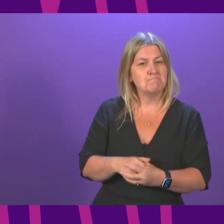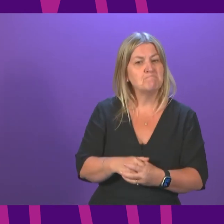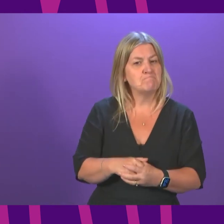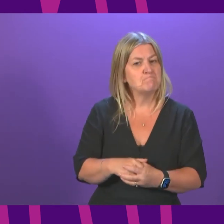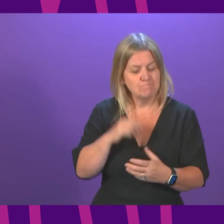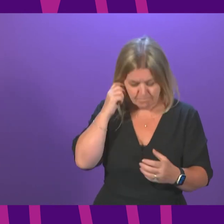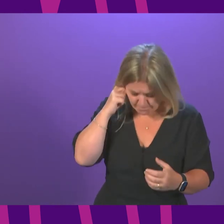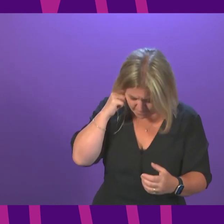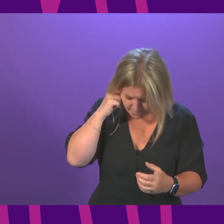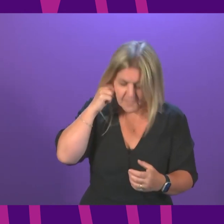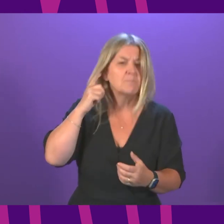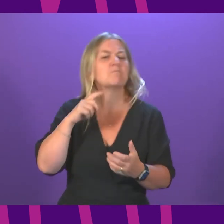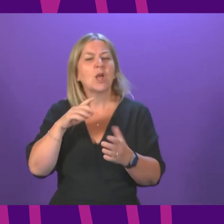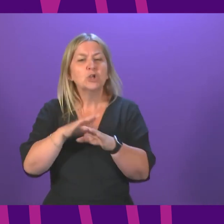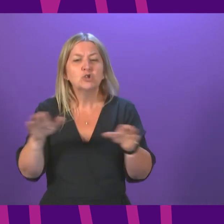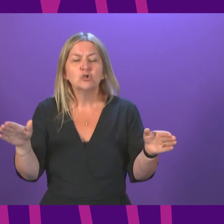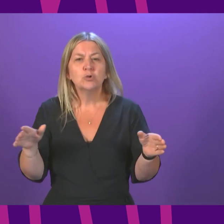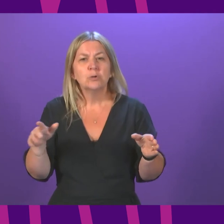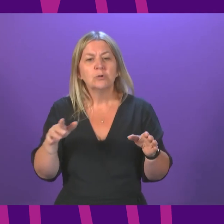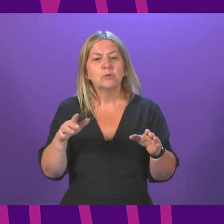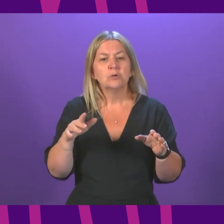I know that it is not the most contentious bill in the world, nor are the powers that